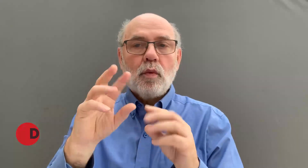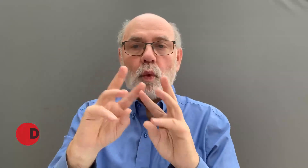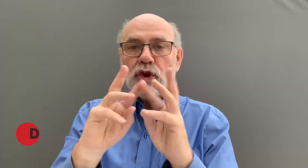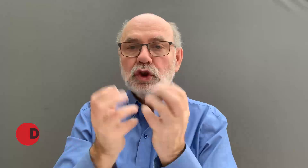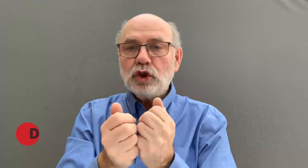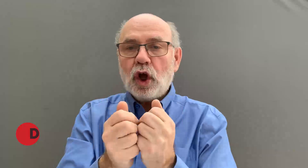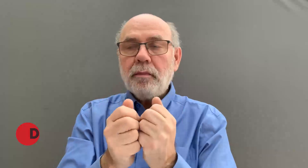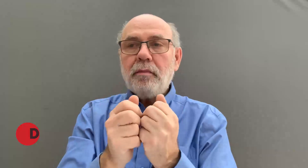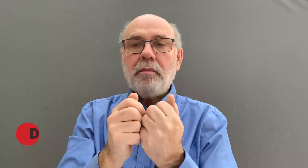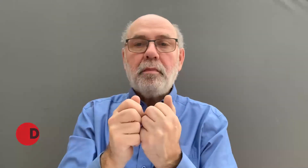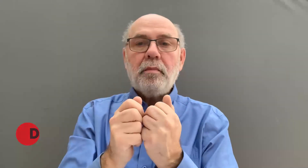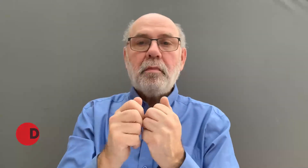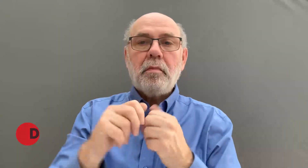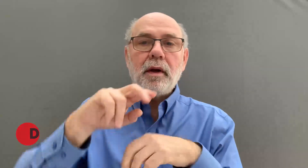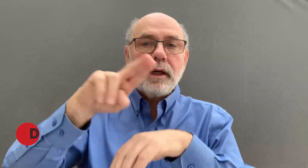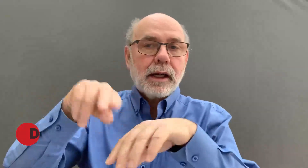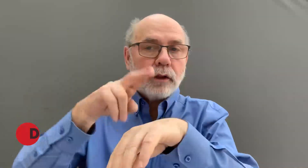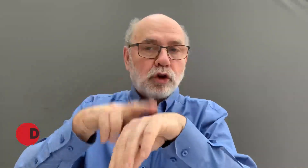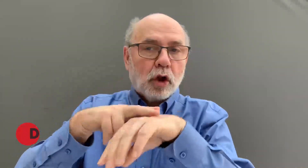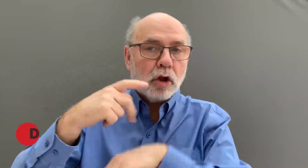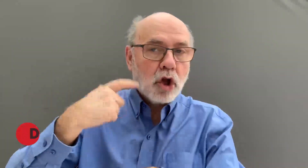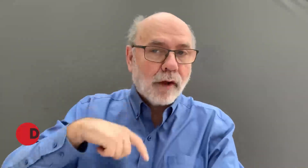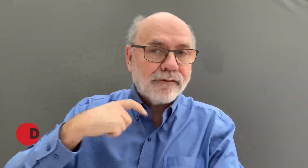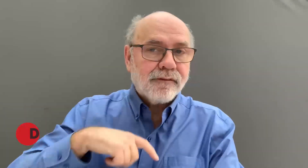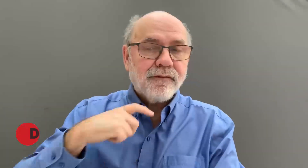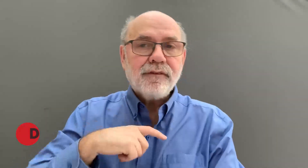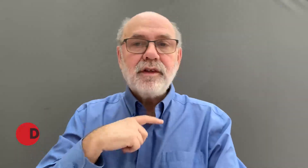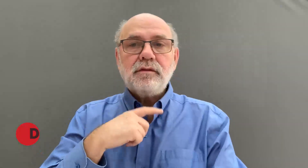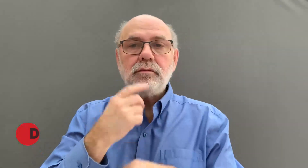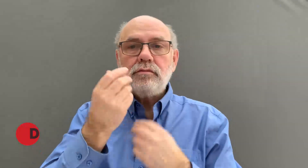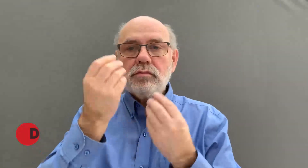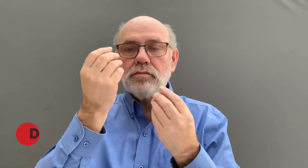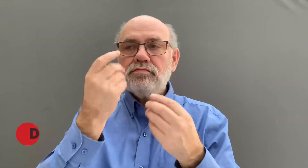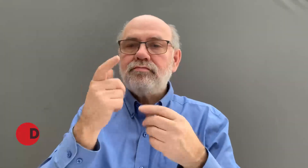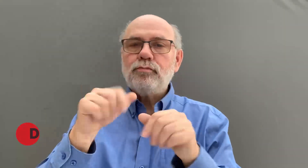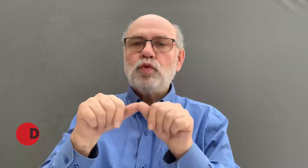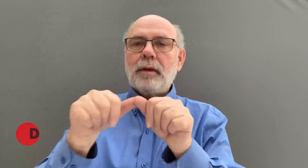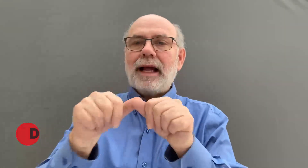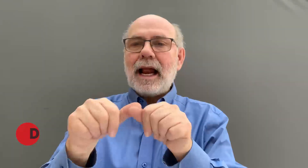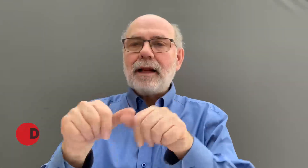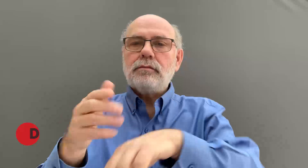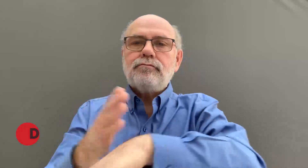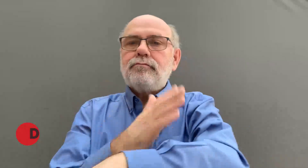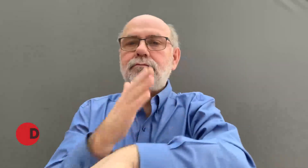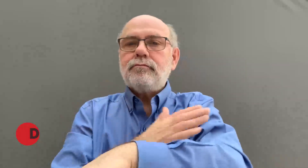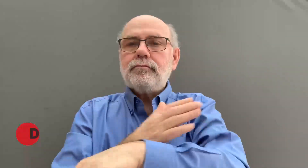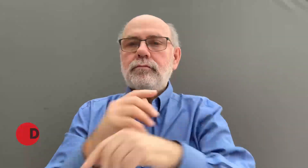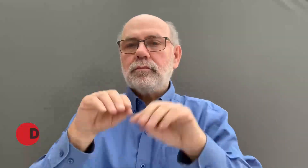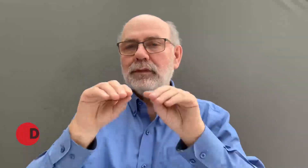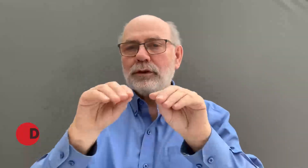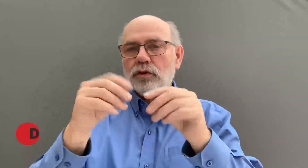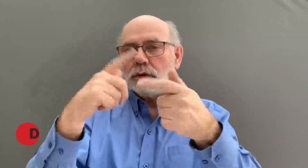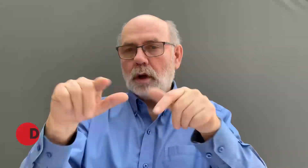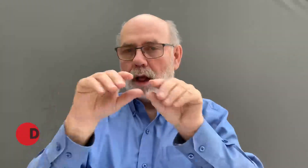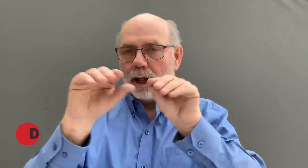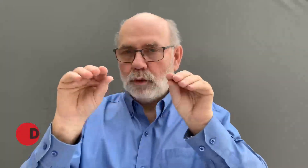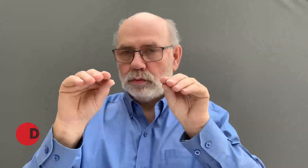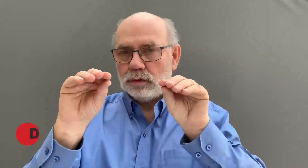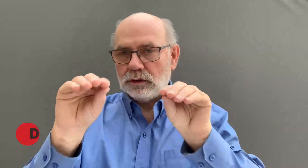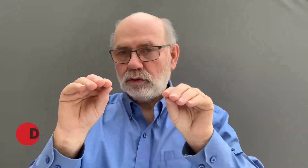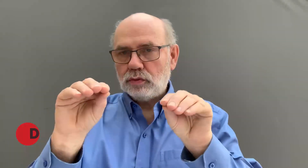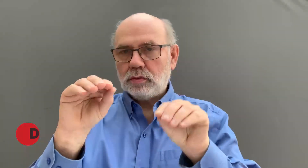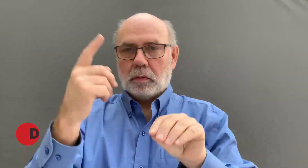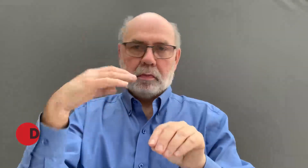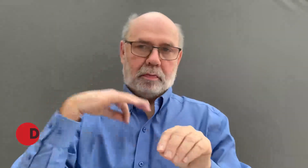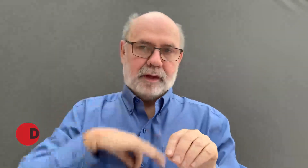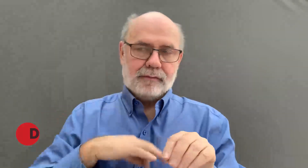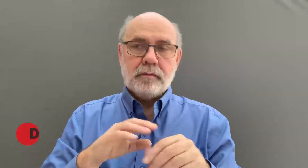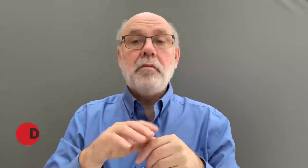workshops, and national conferences, maintain and update sign language instruction.